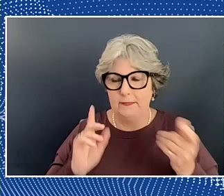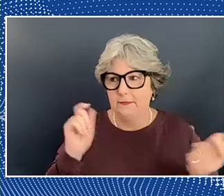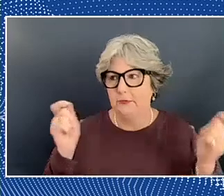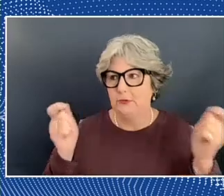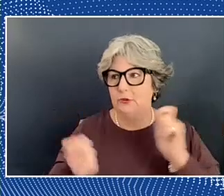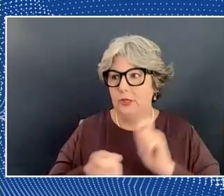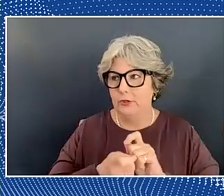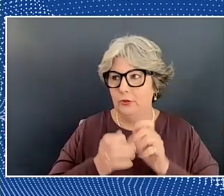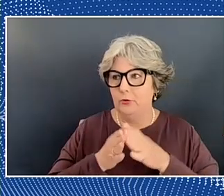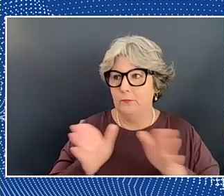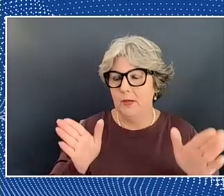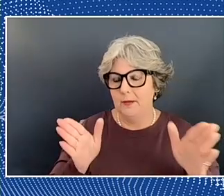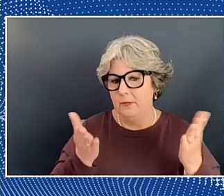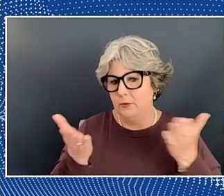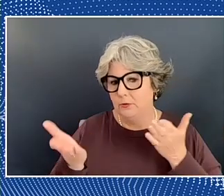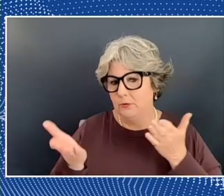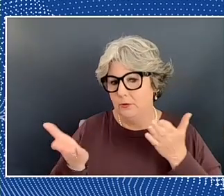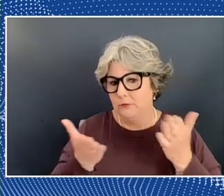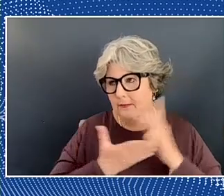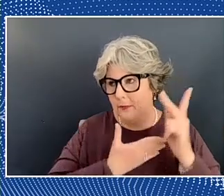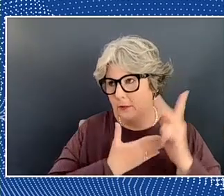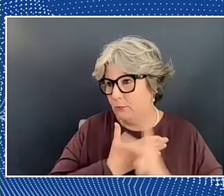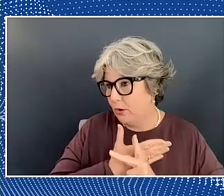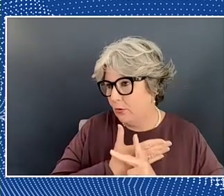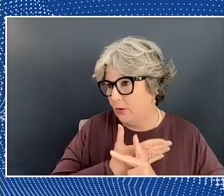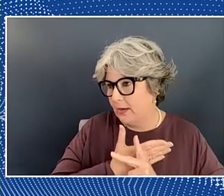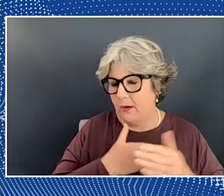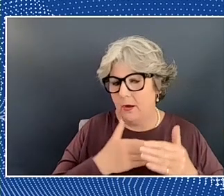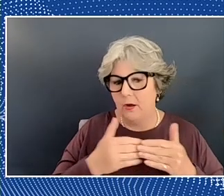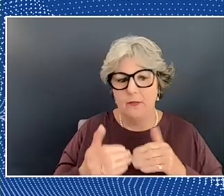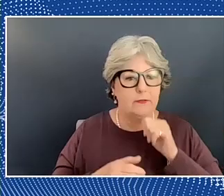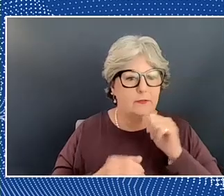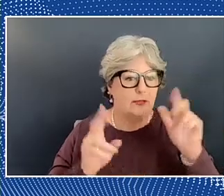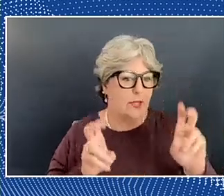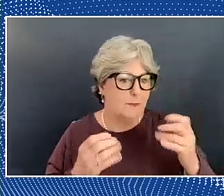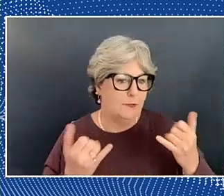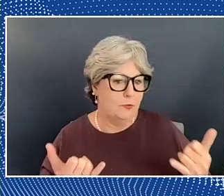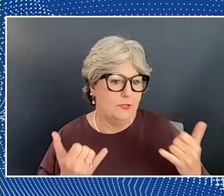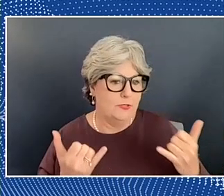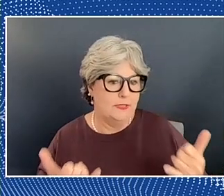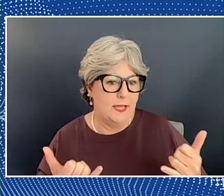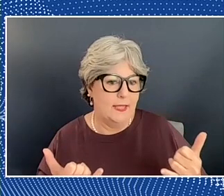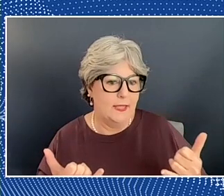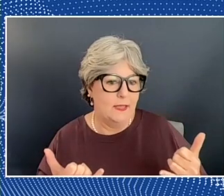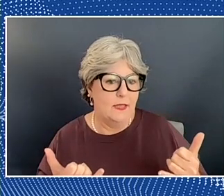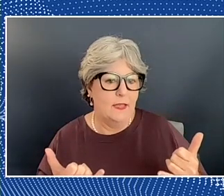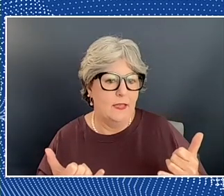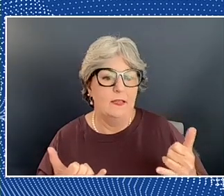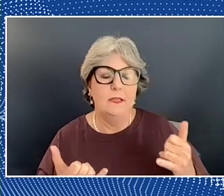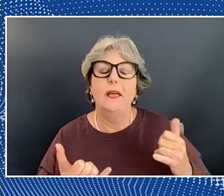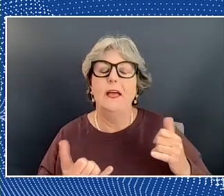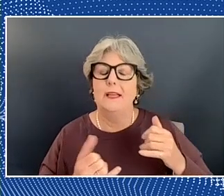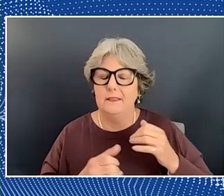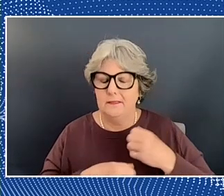Service Loan Forgiveness program, although they are not topics for today, has indeed created hardships that we all suffer with.